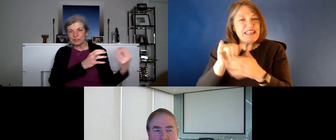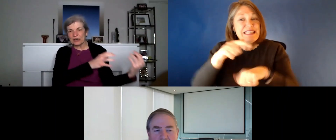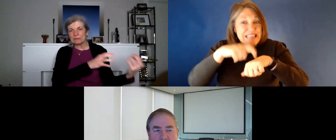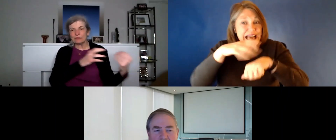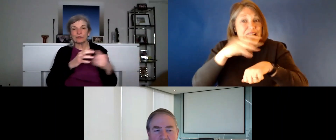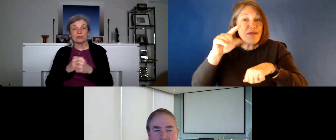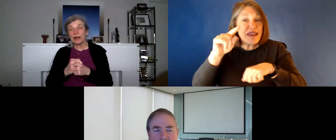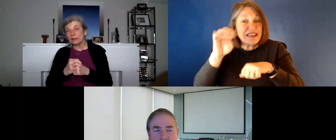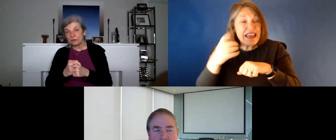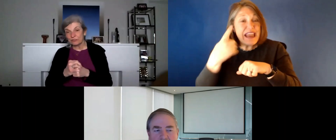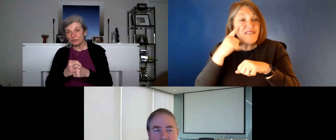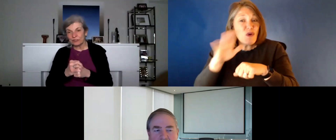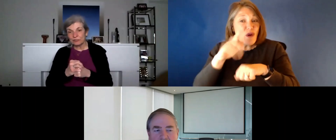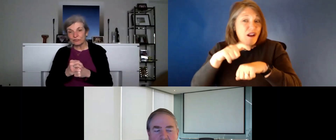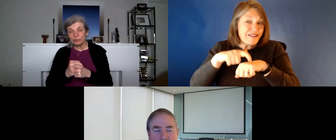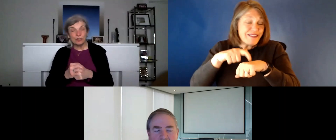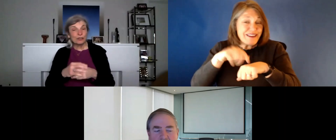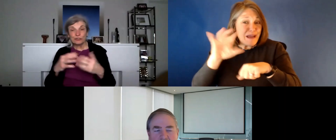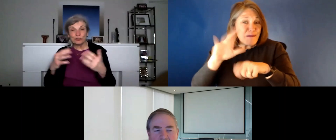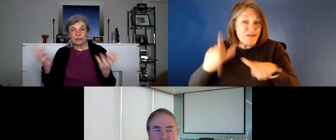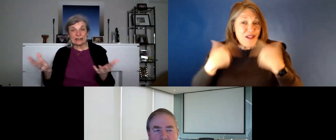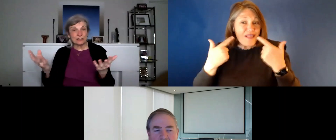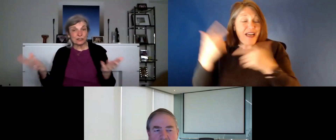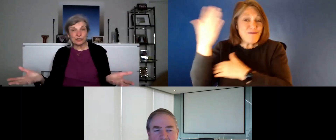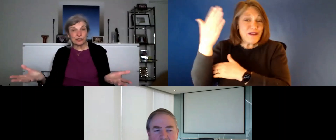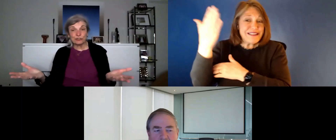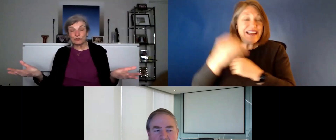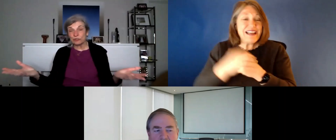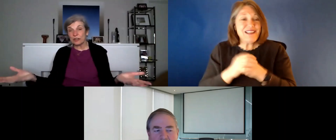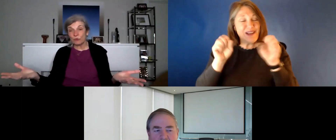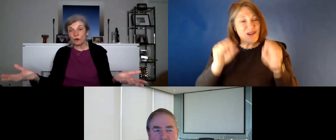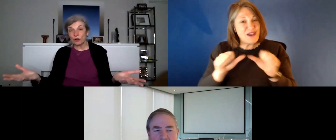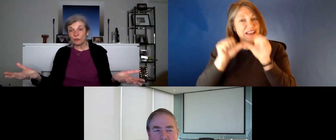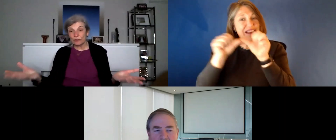of your life presentation. 06:17:20 You can continue to network with